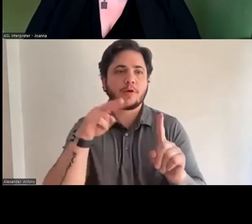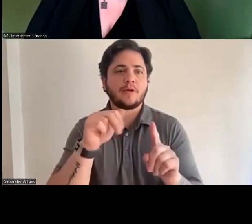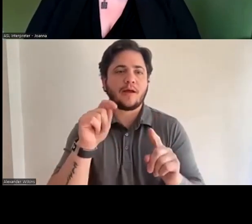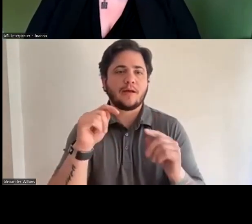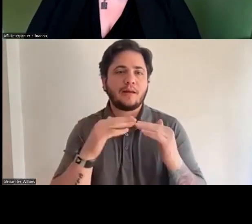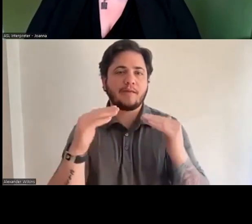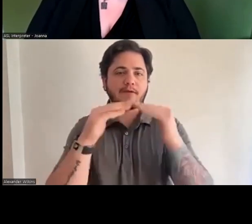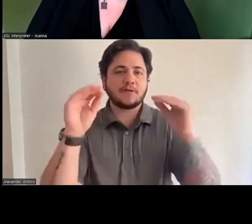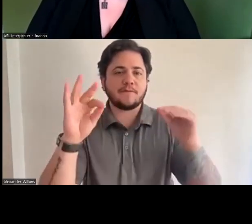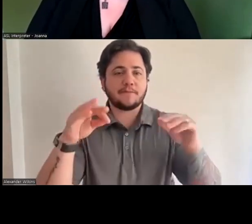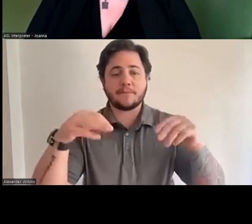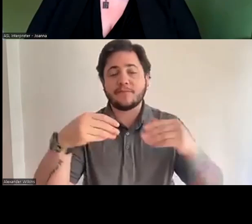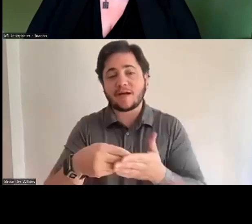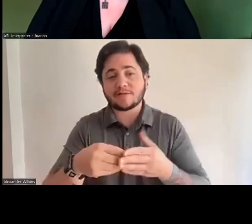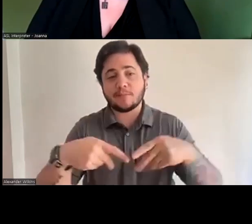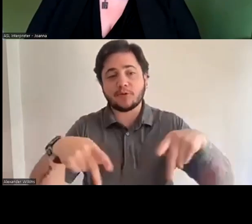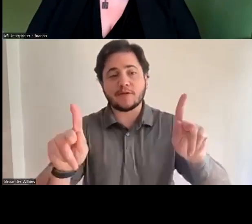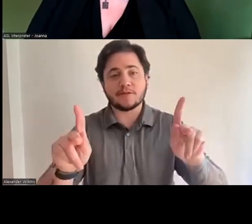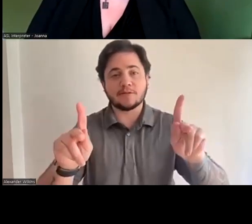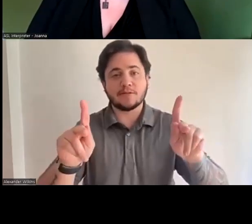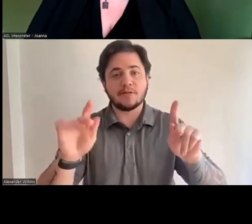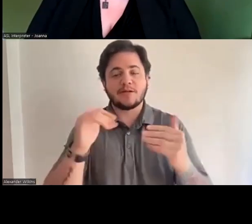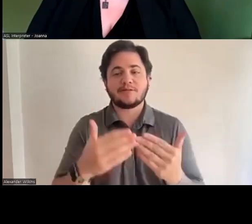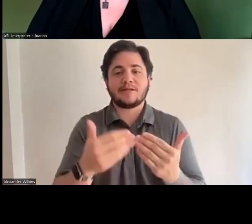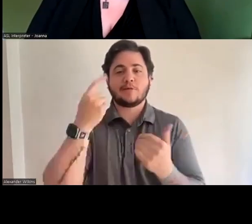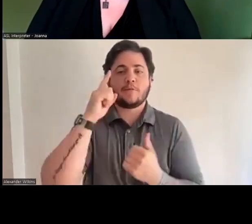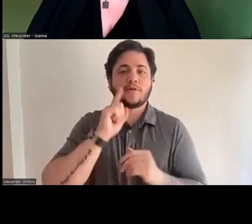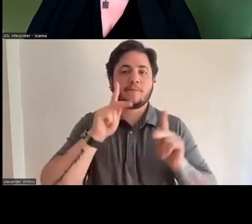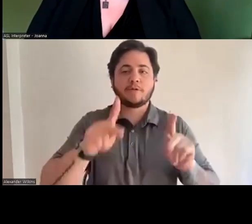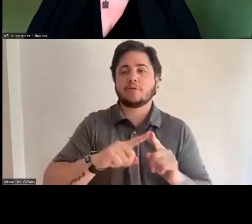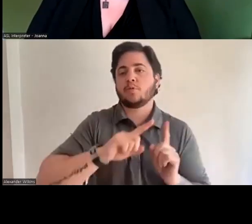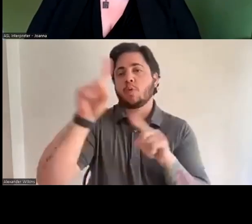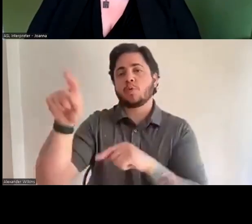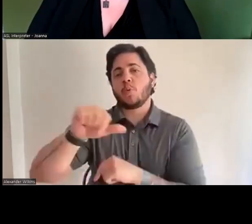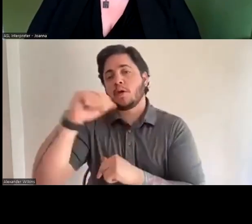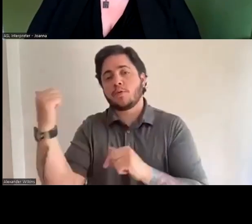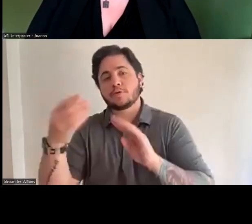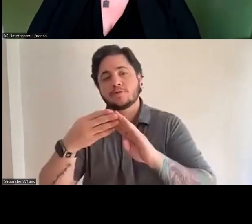assessment and also looking at different levels of financial privilege. It's not easy for a deaf